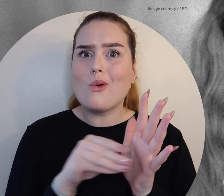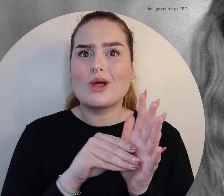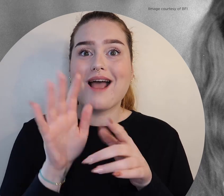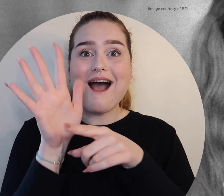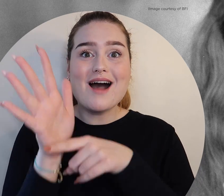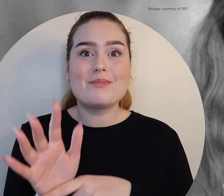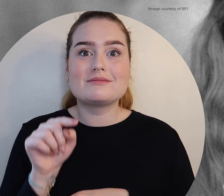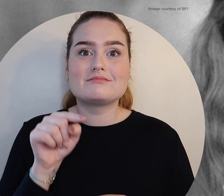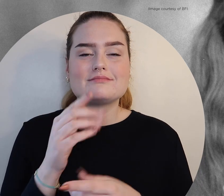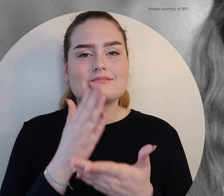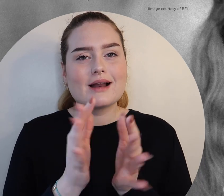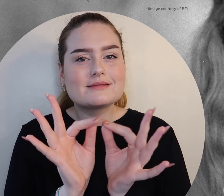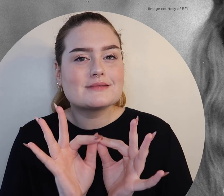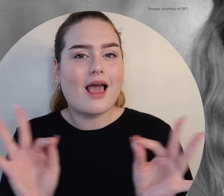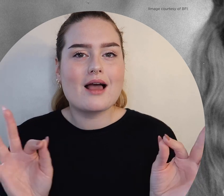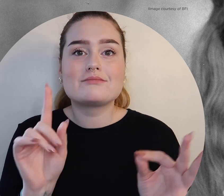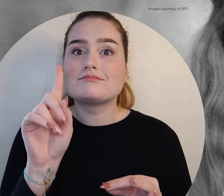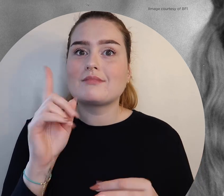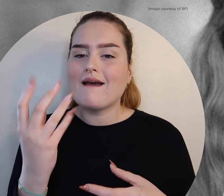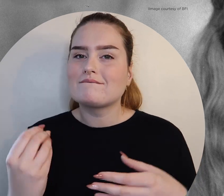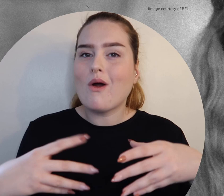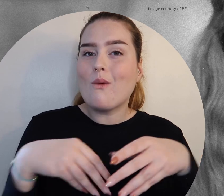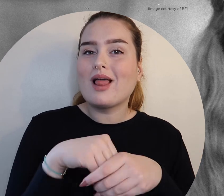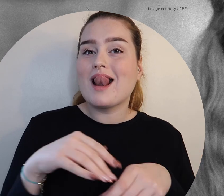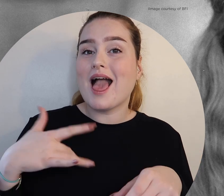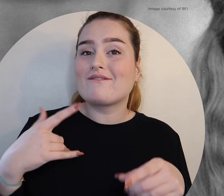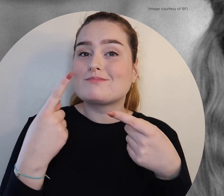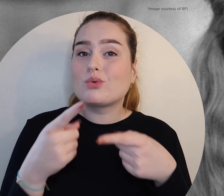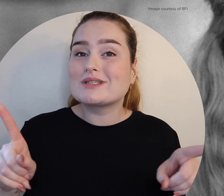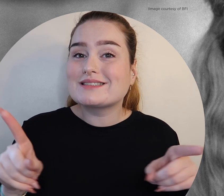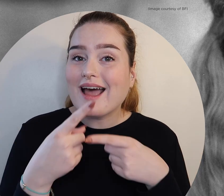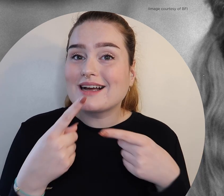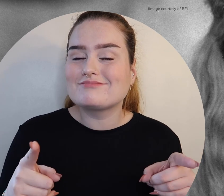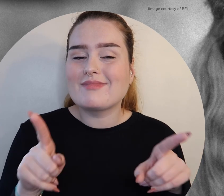All the films are silent with live music and all the screening events in the